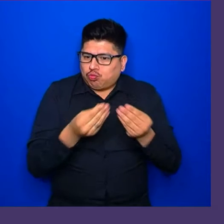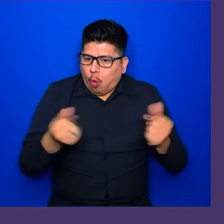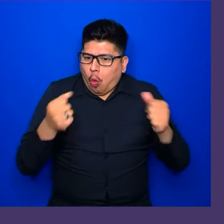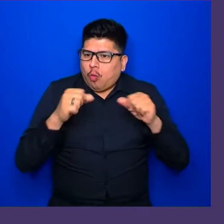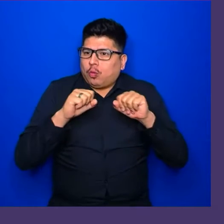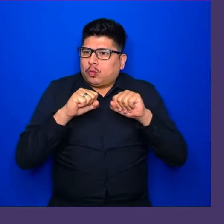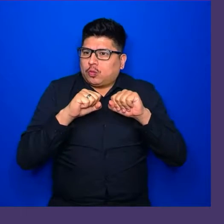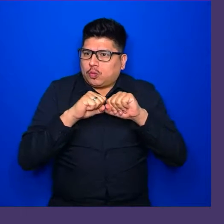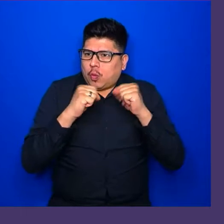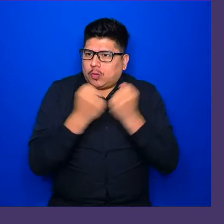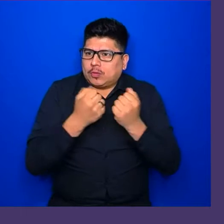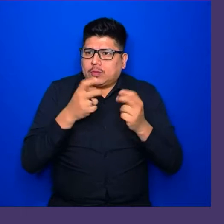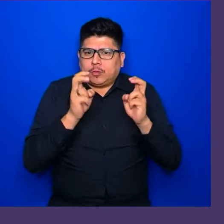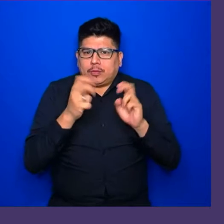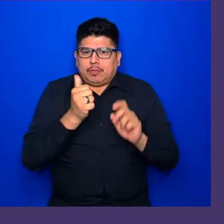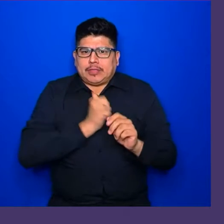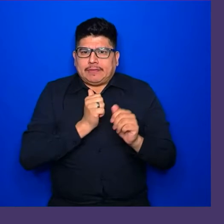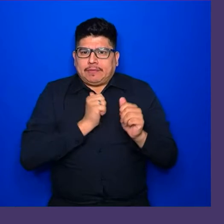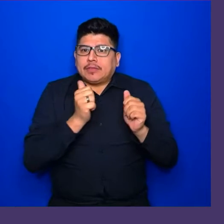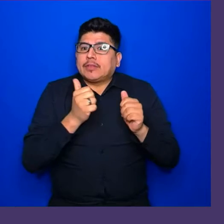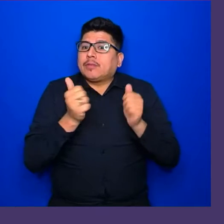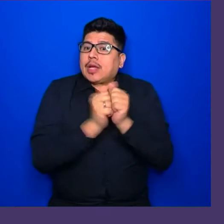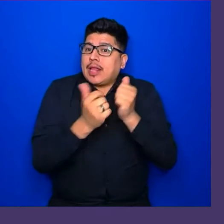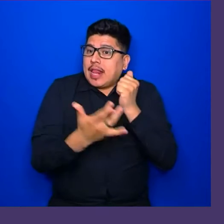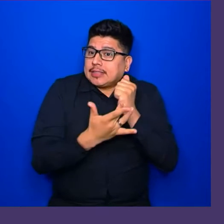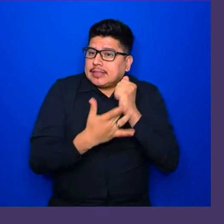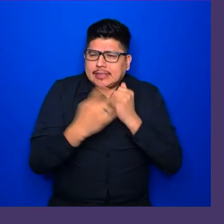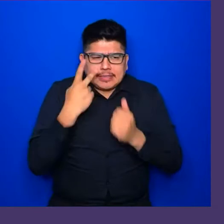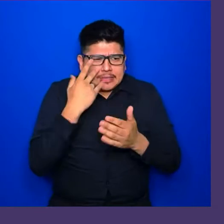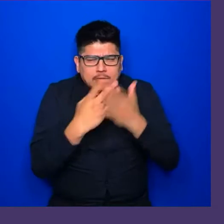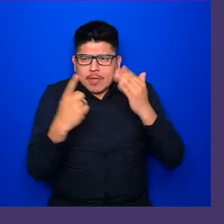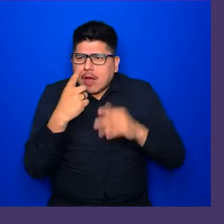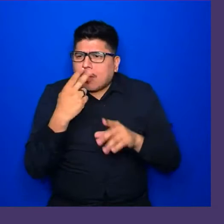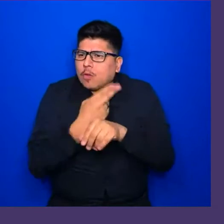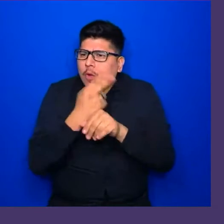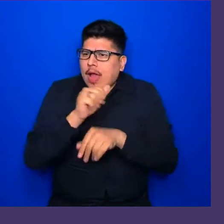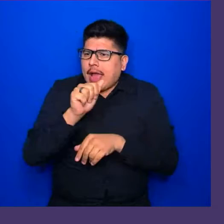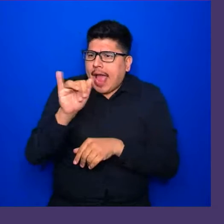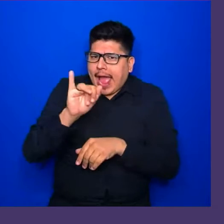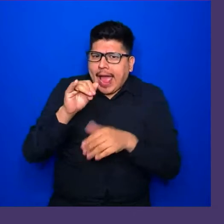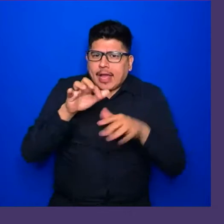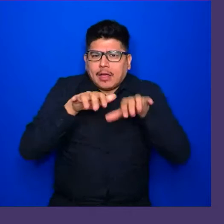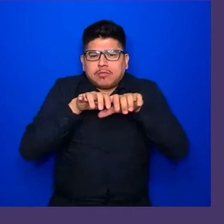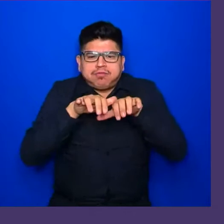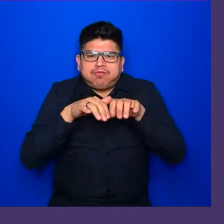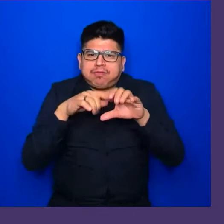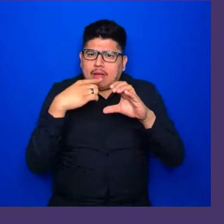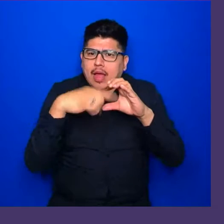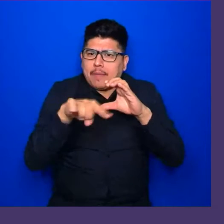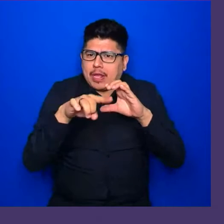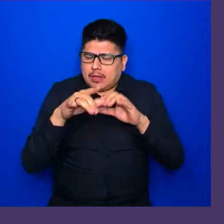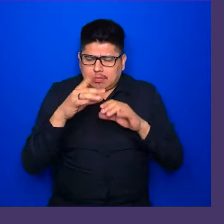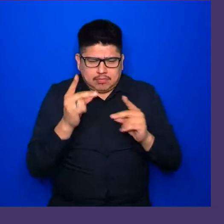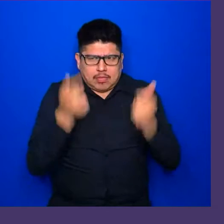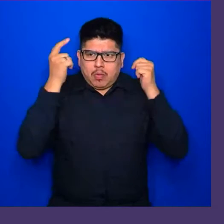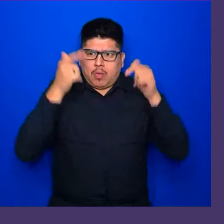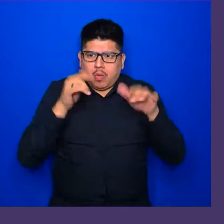seeing someone use artificial intelligence to write an e-mail in a minute, and I'm like, "Holy smokes, what? I just saw you get on Copilot and you